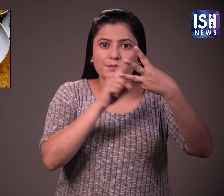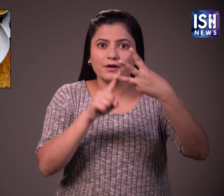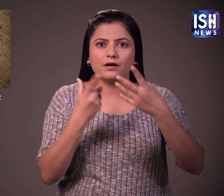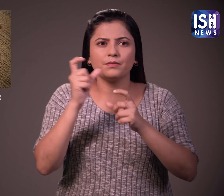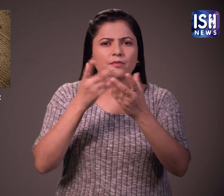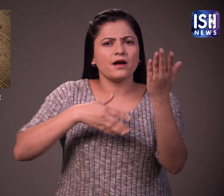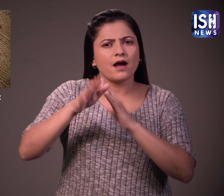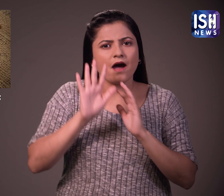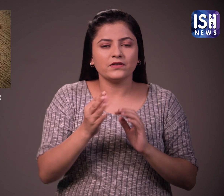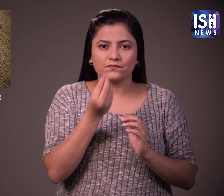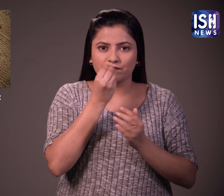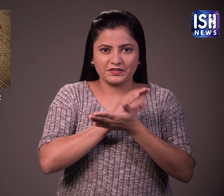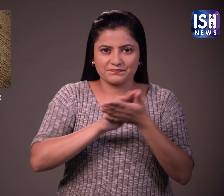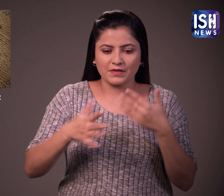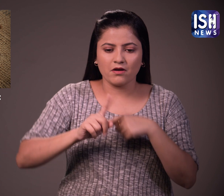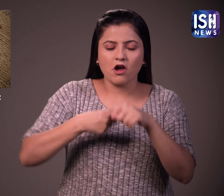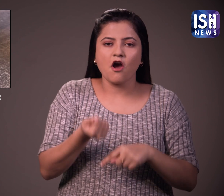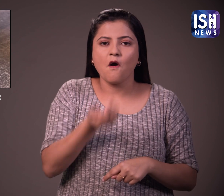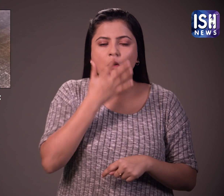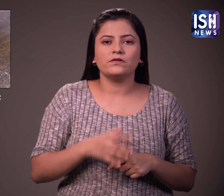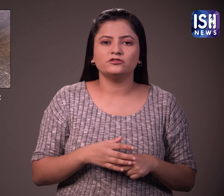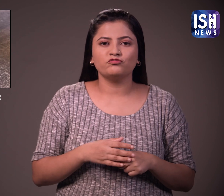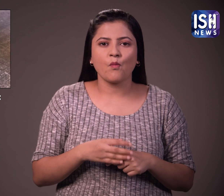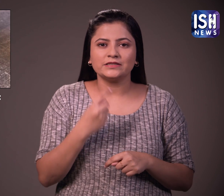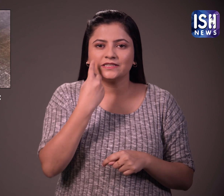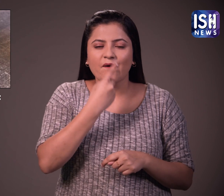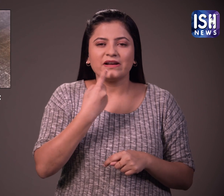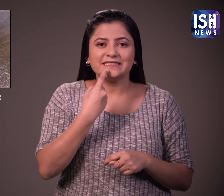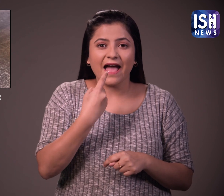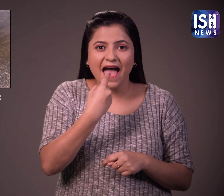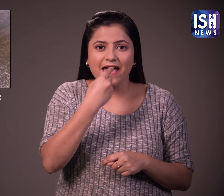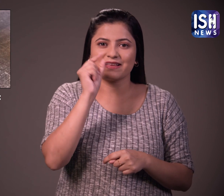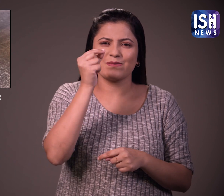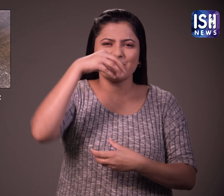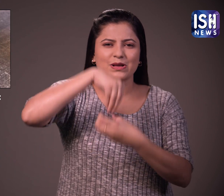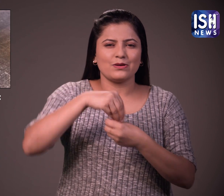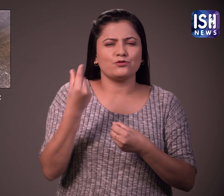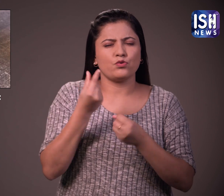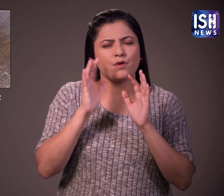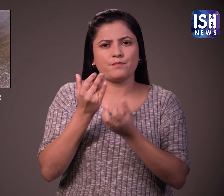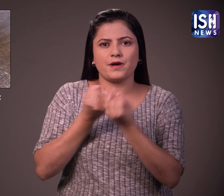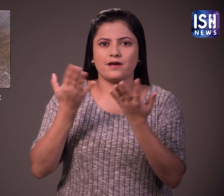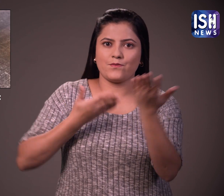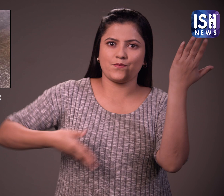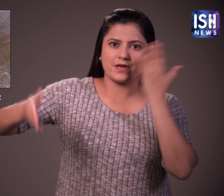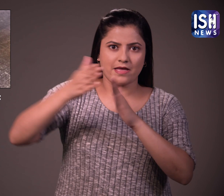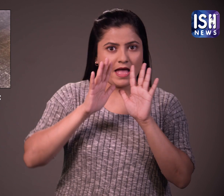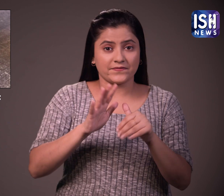Sesame seeds are also used in after food mouth freshners.